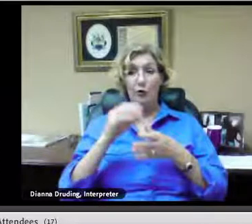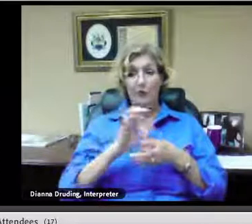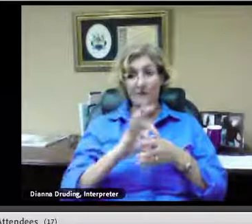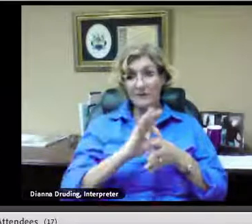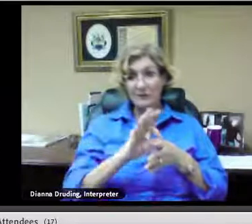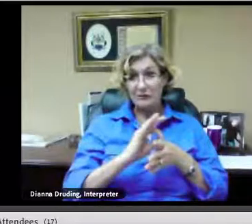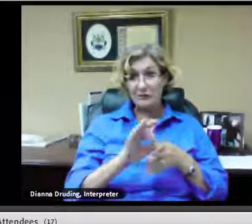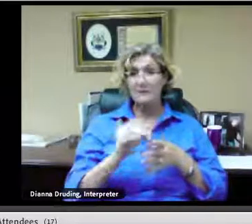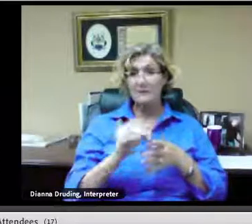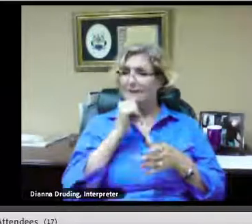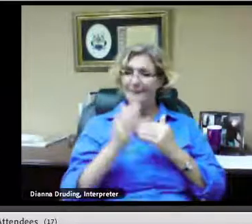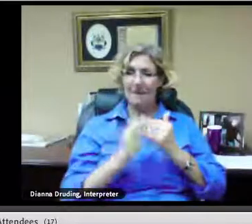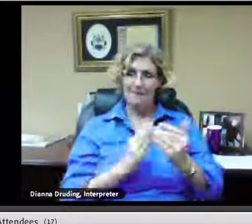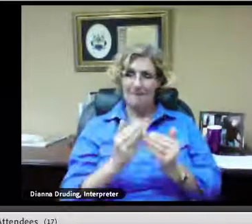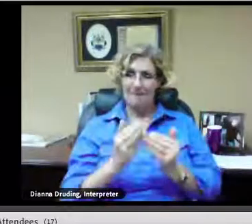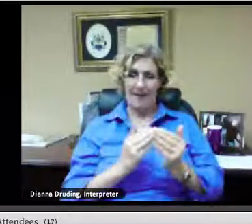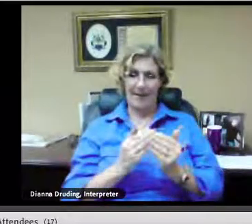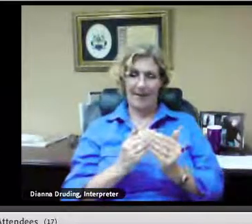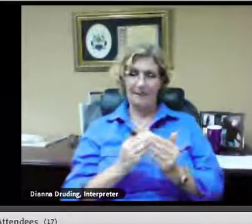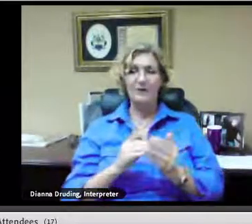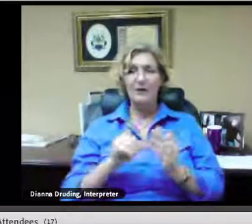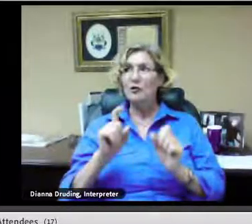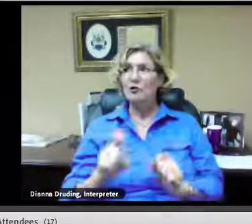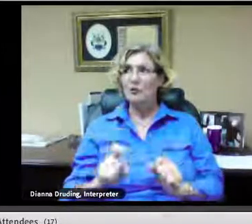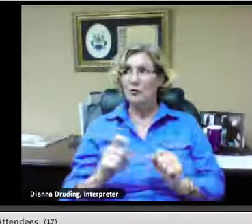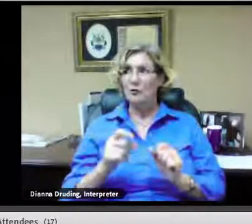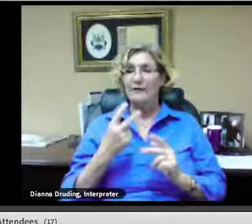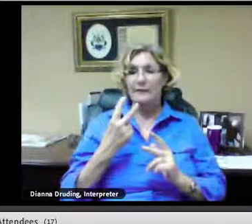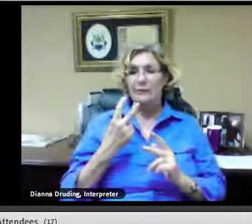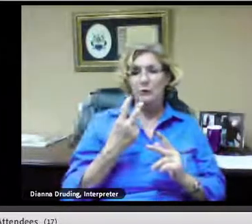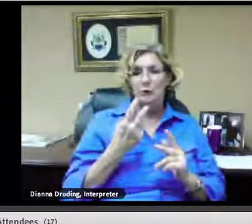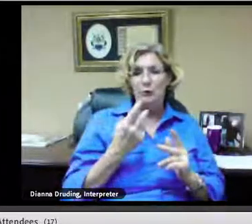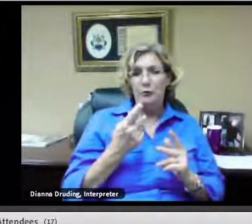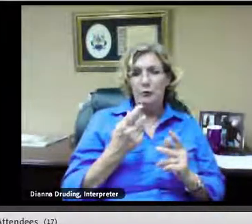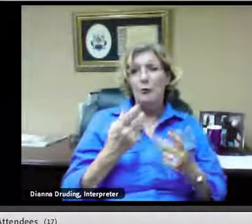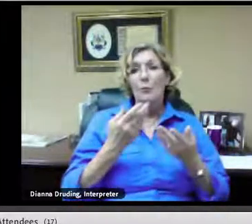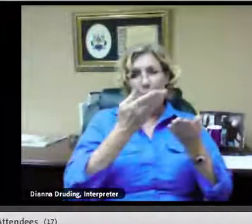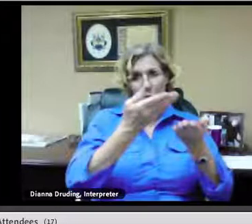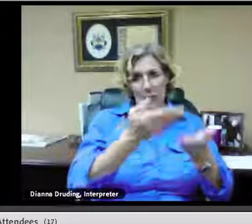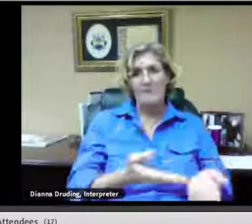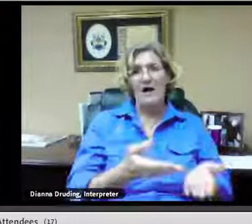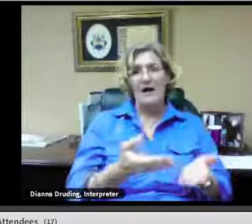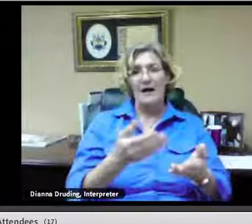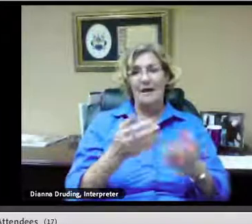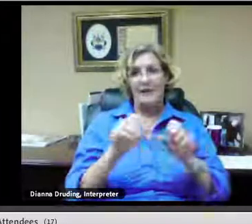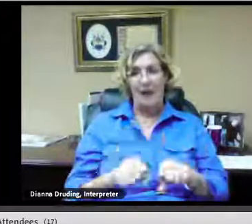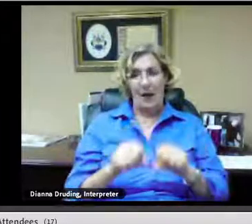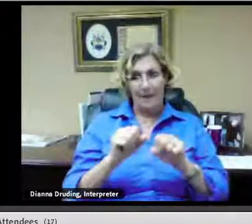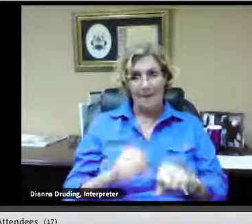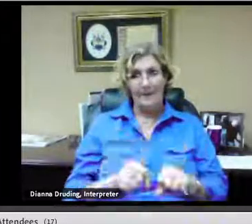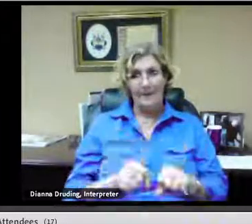and being accessible. Do not assume that a companion accompanying a person with a disability